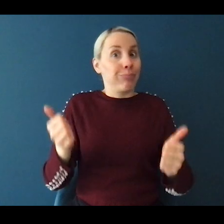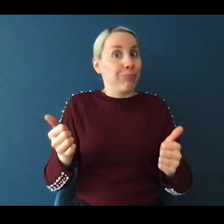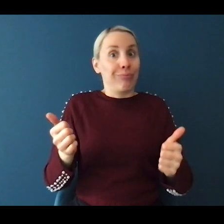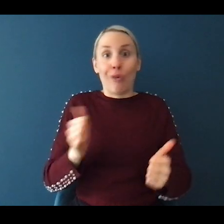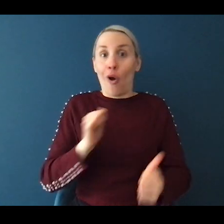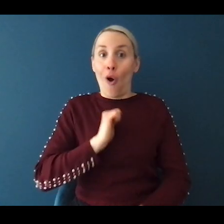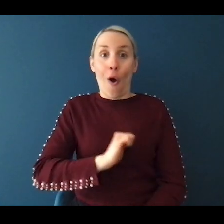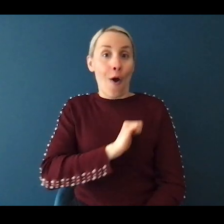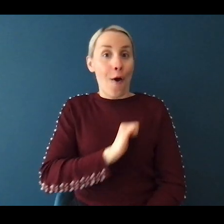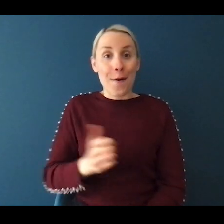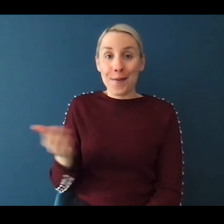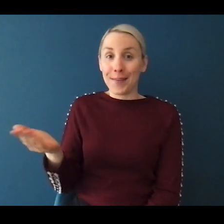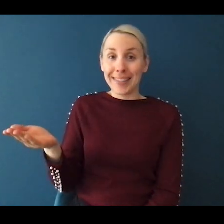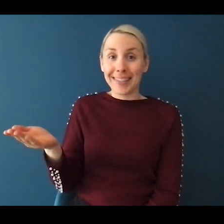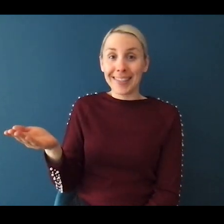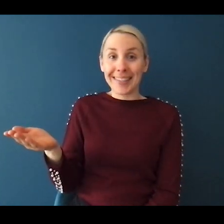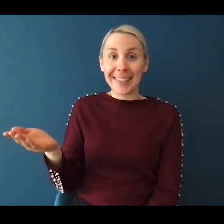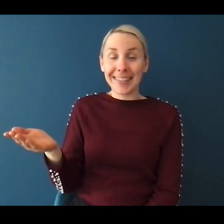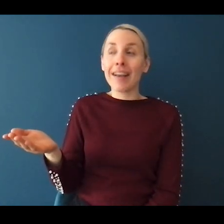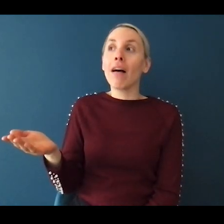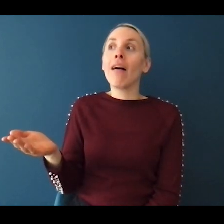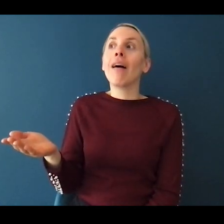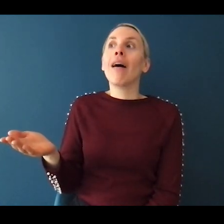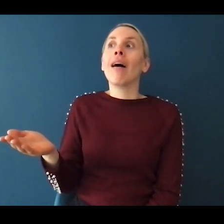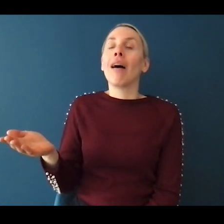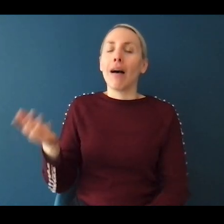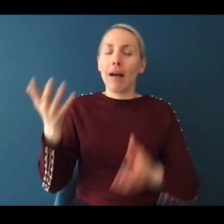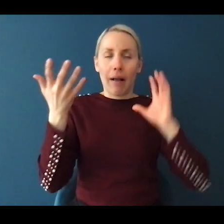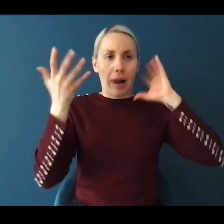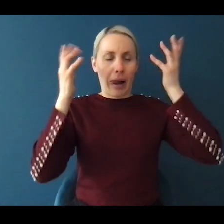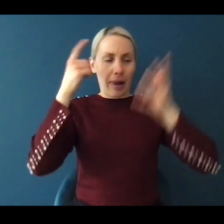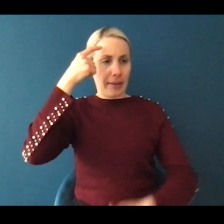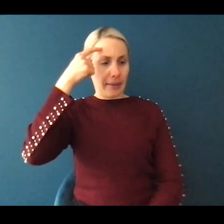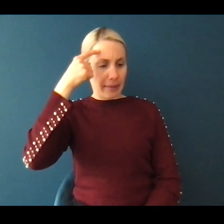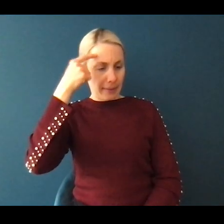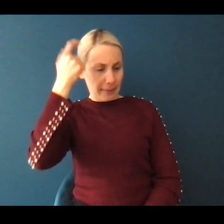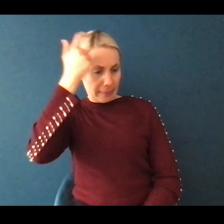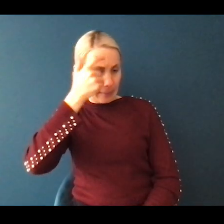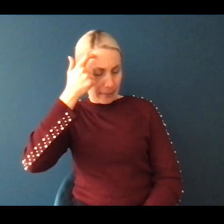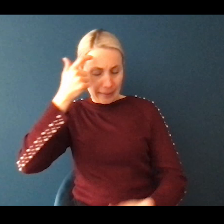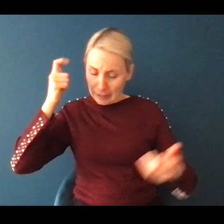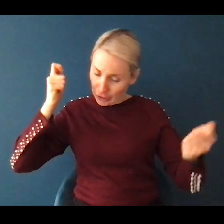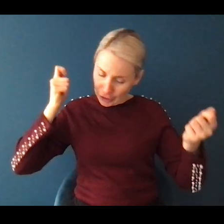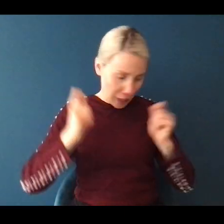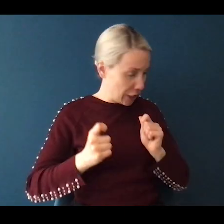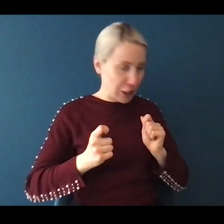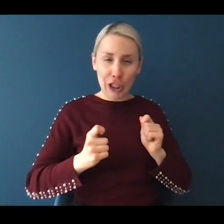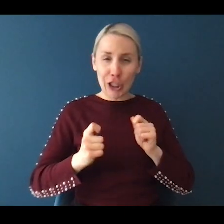this because she wanted me to rethink the whole text and you know think of different